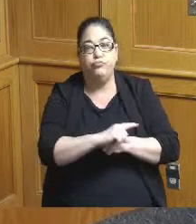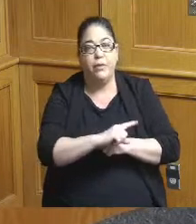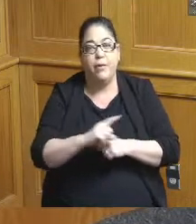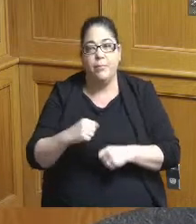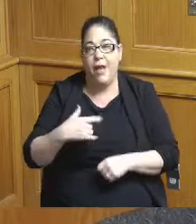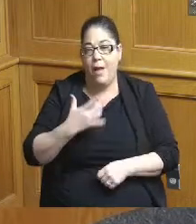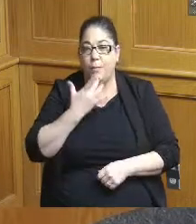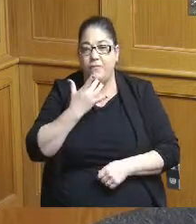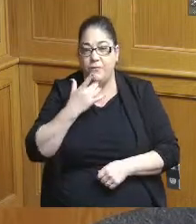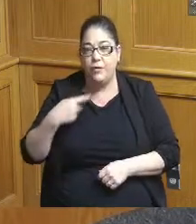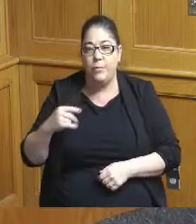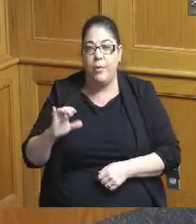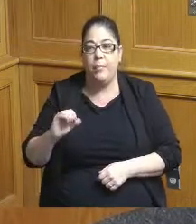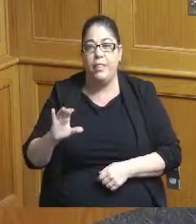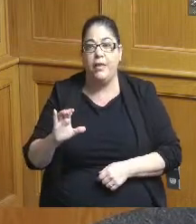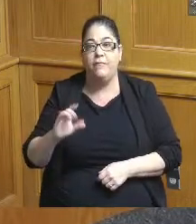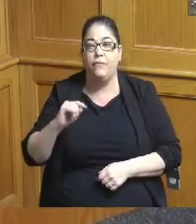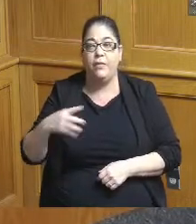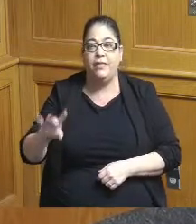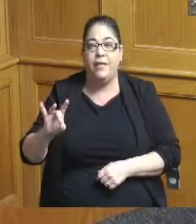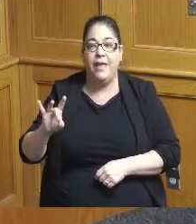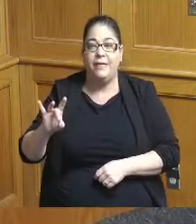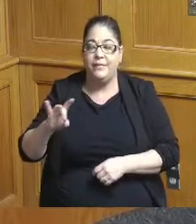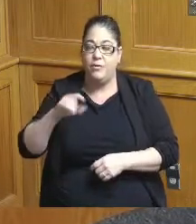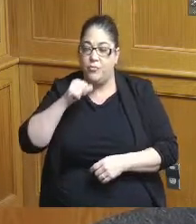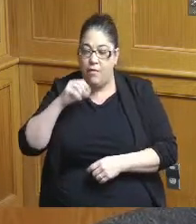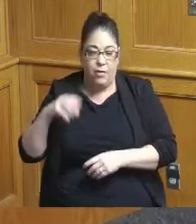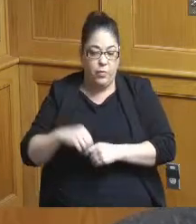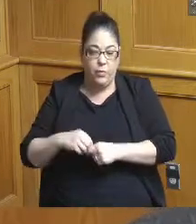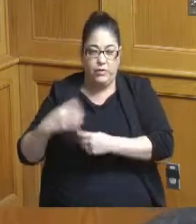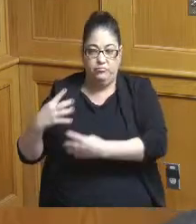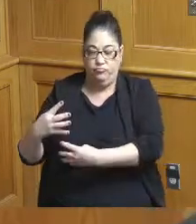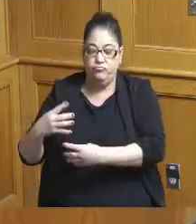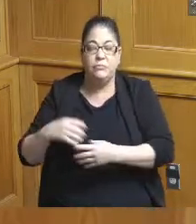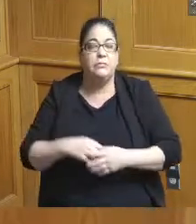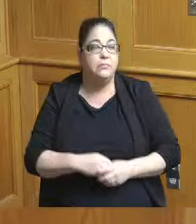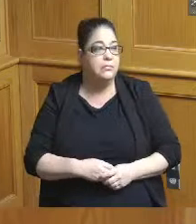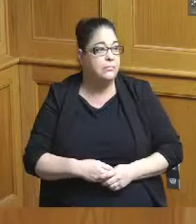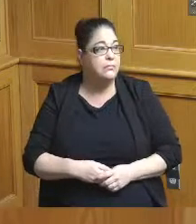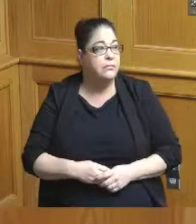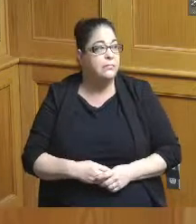it publicly on these specific ones that are not included in the budget so okay Madam President